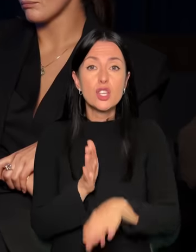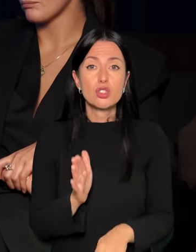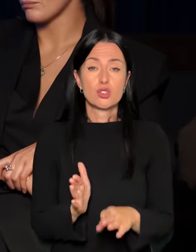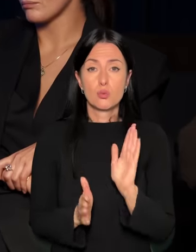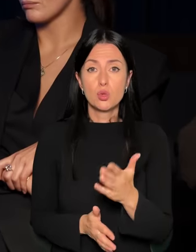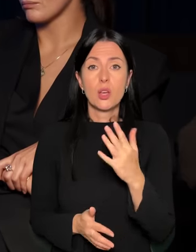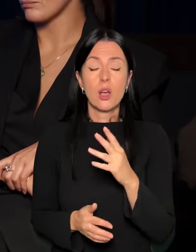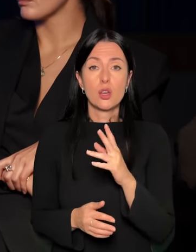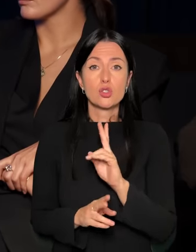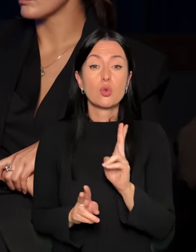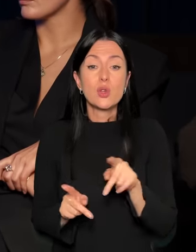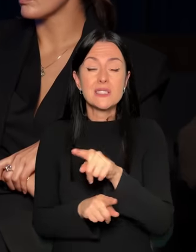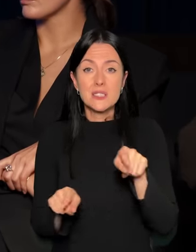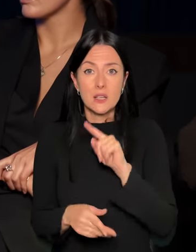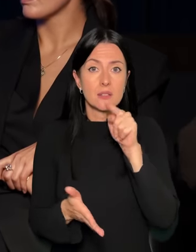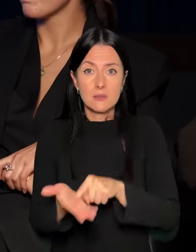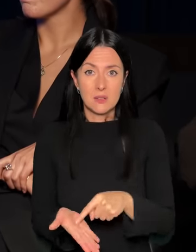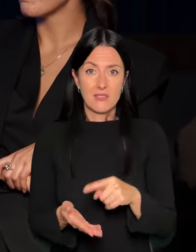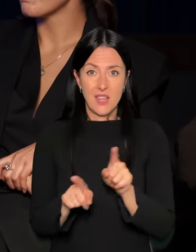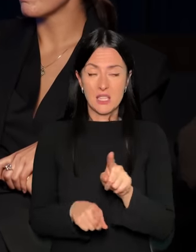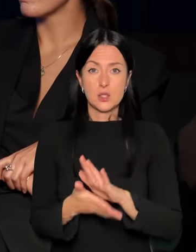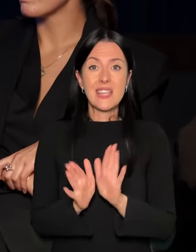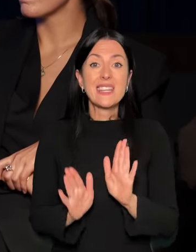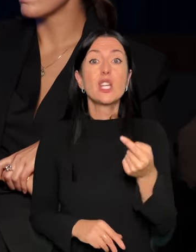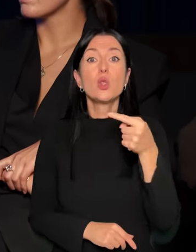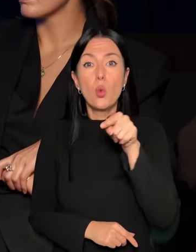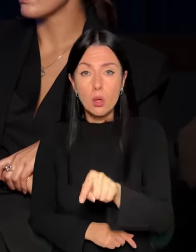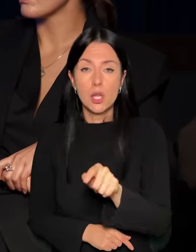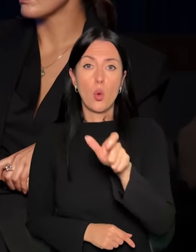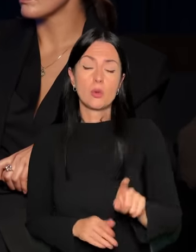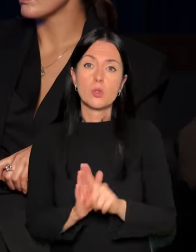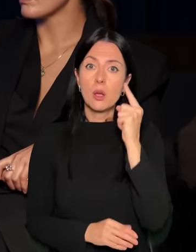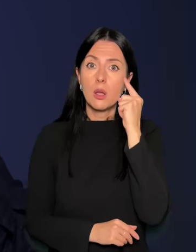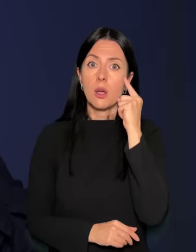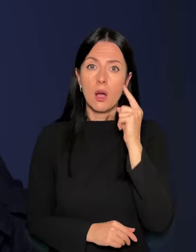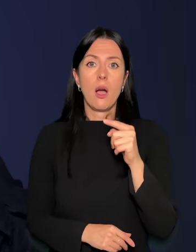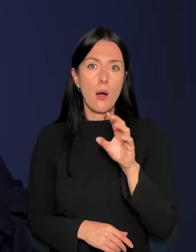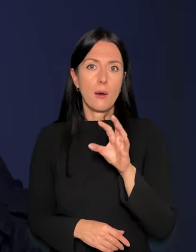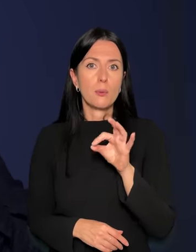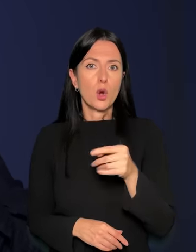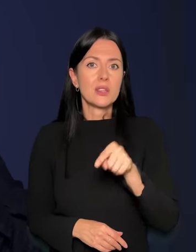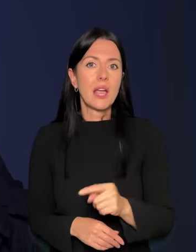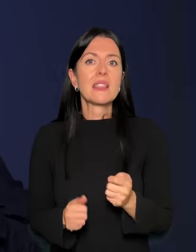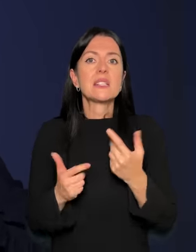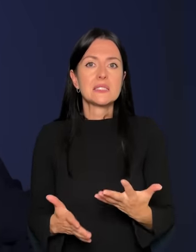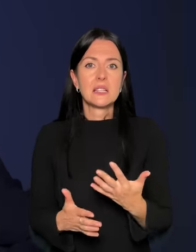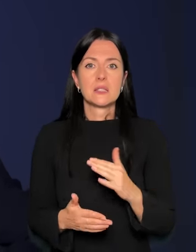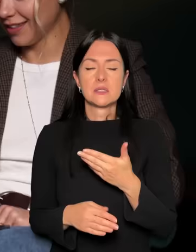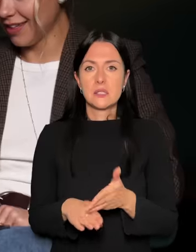if one of them ends up in the same situation. Only then do people start thinking about how difficult it is for these people to live.